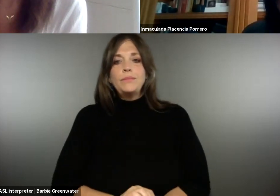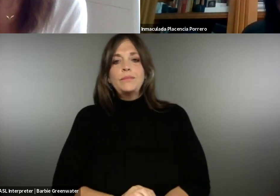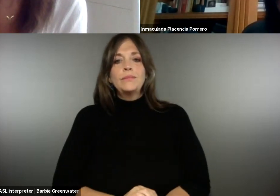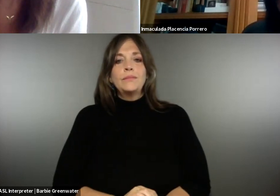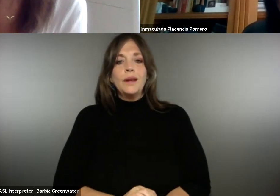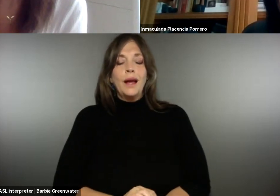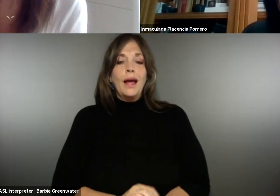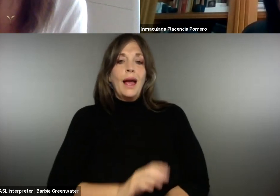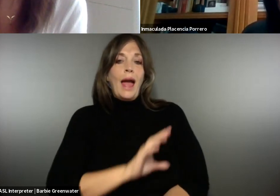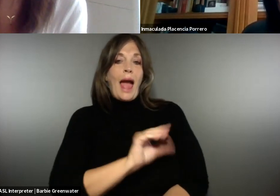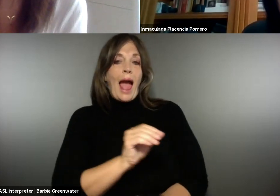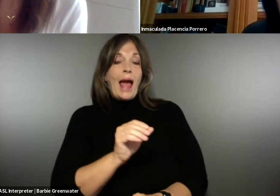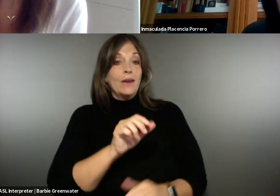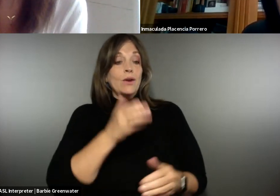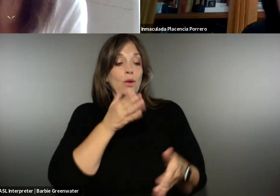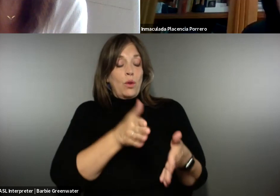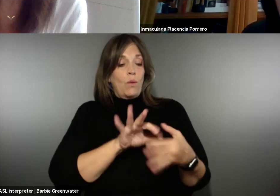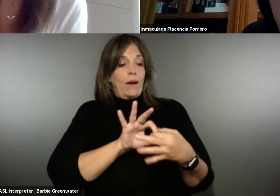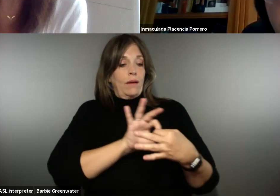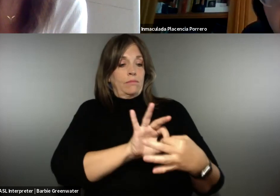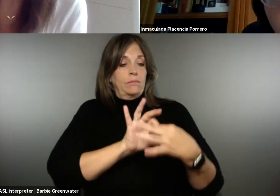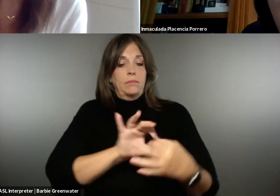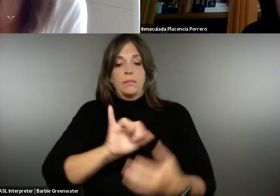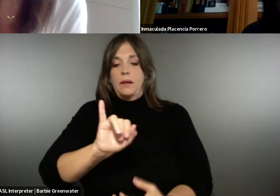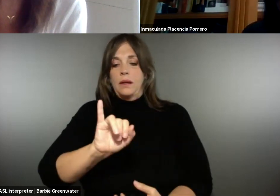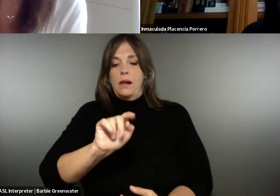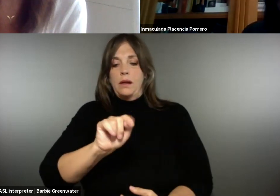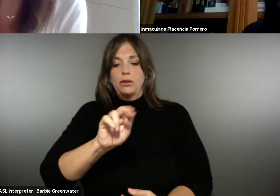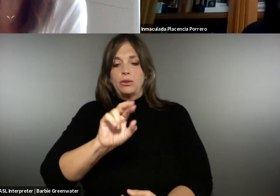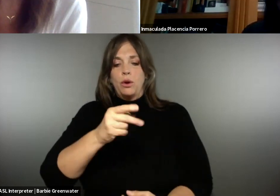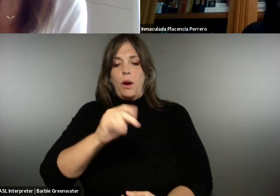s or characteristics of the service, and their interoperability